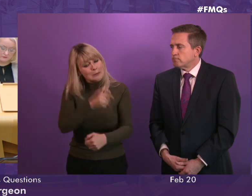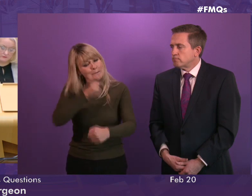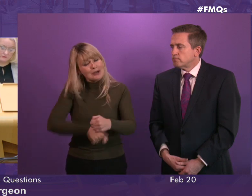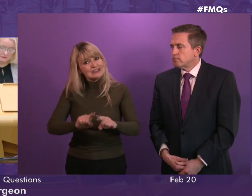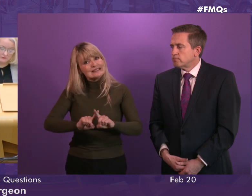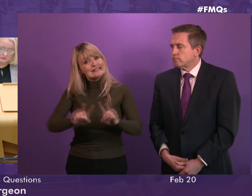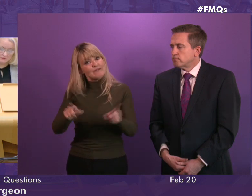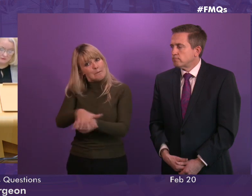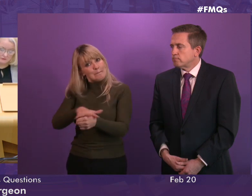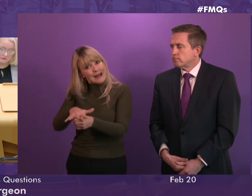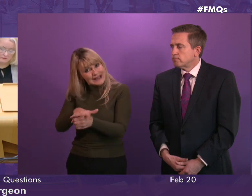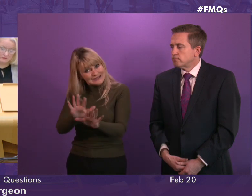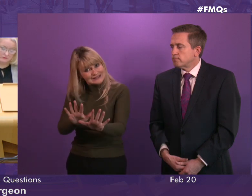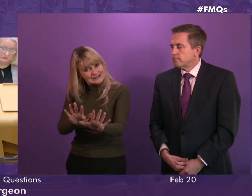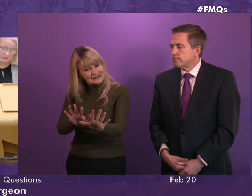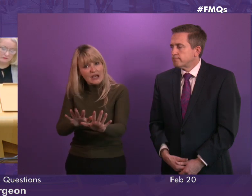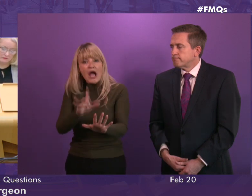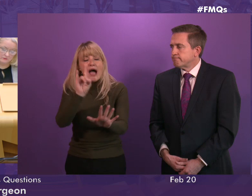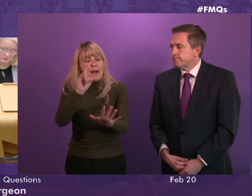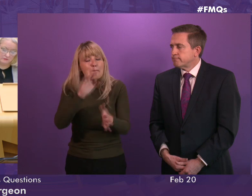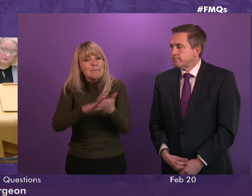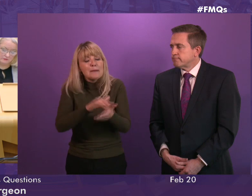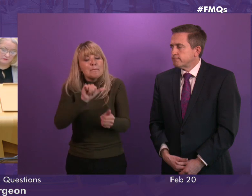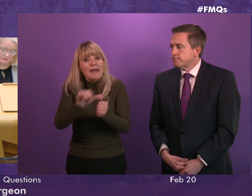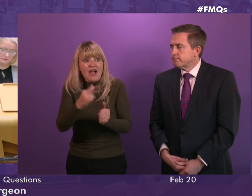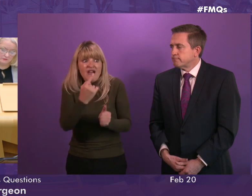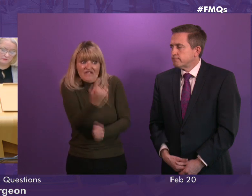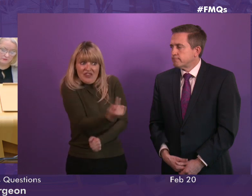say “better”, I mean better for them and for reducing their risk of reoffending, as